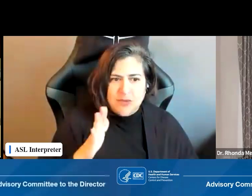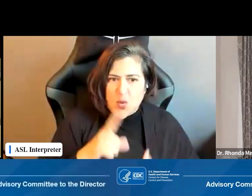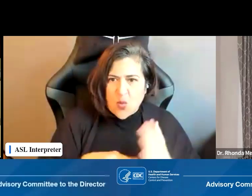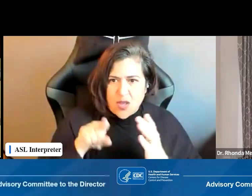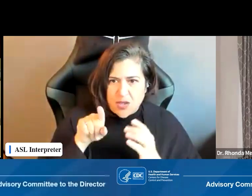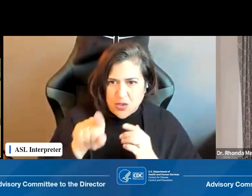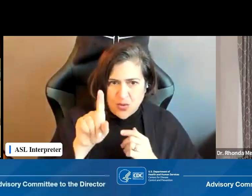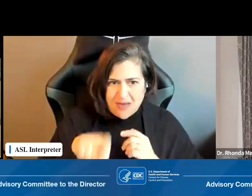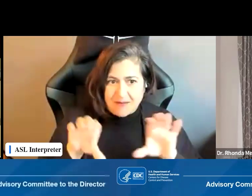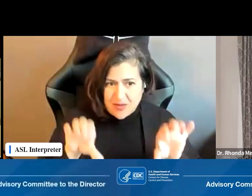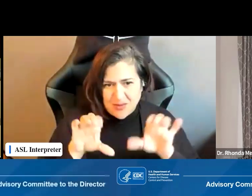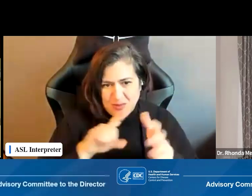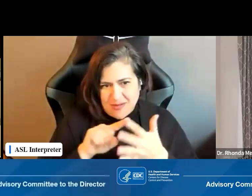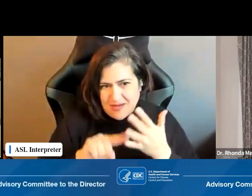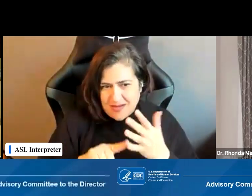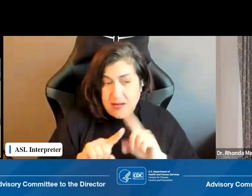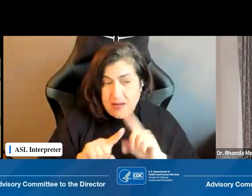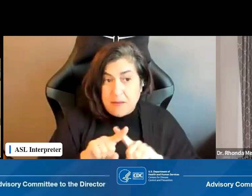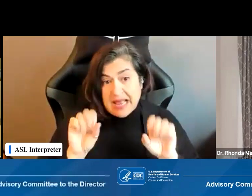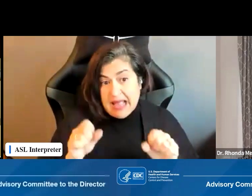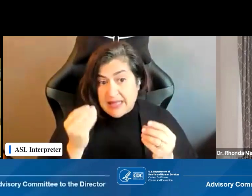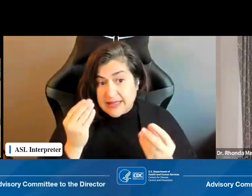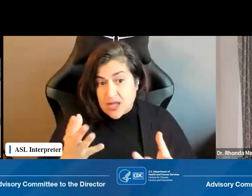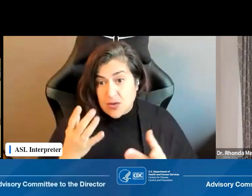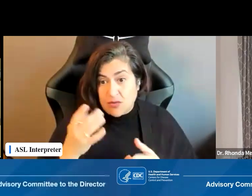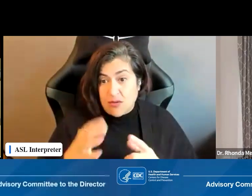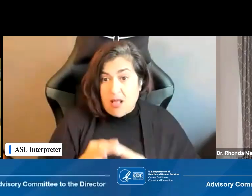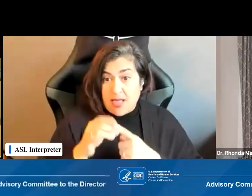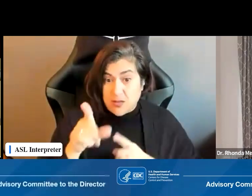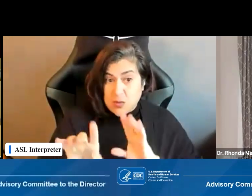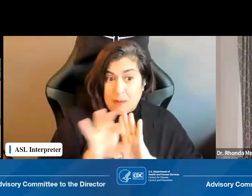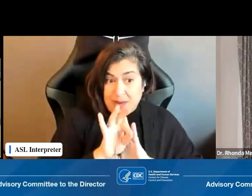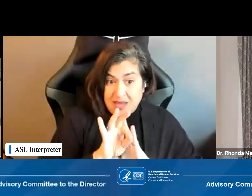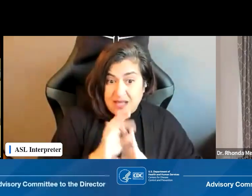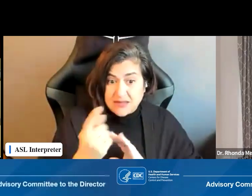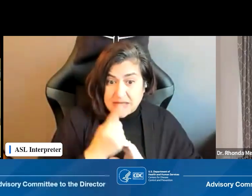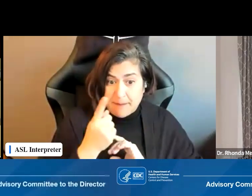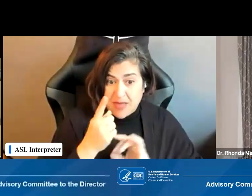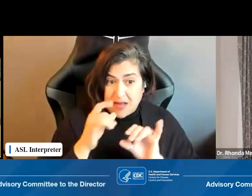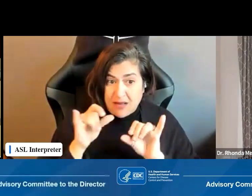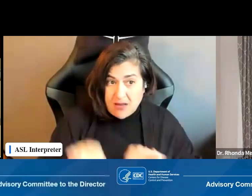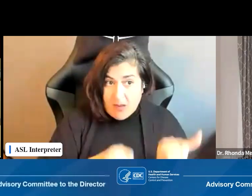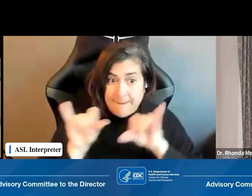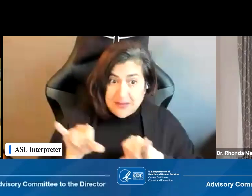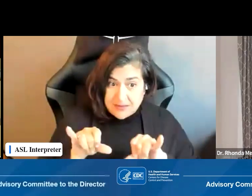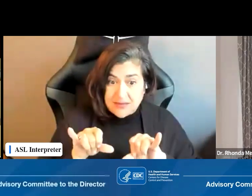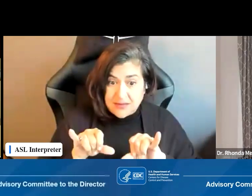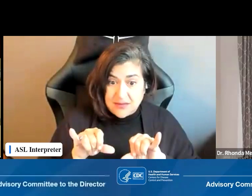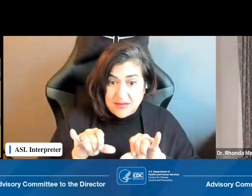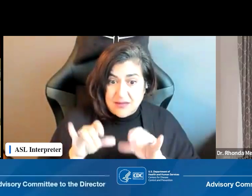Okay? I can tell you that unless you pick something common that goes across all